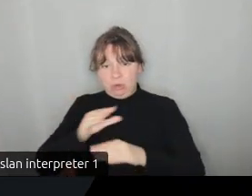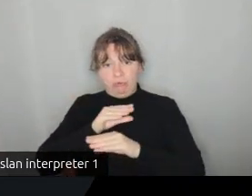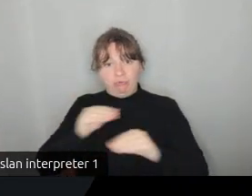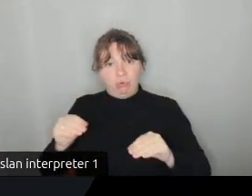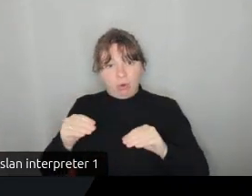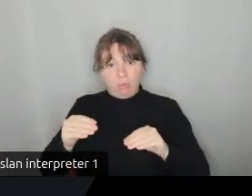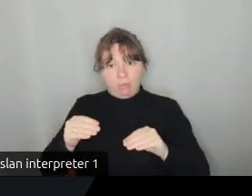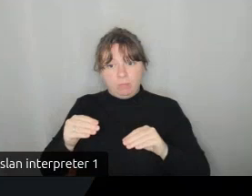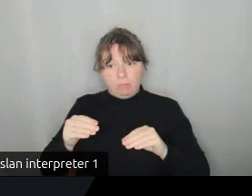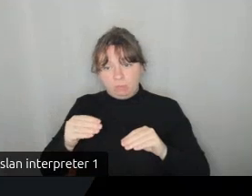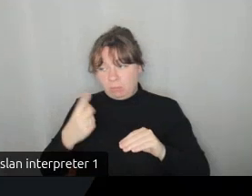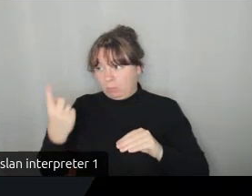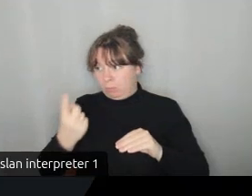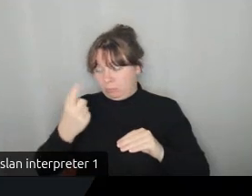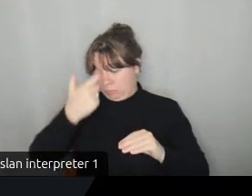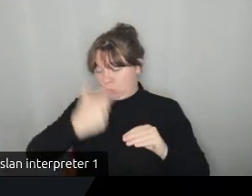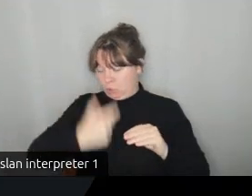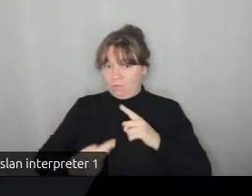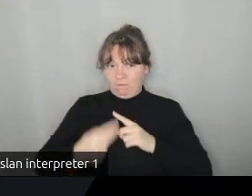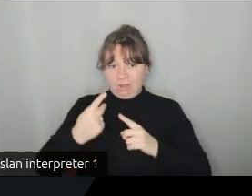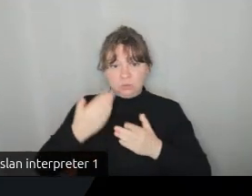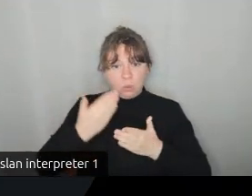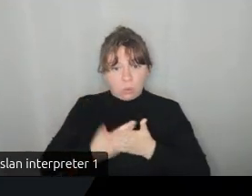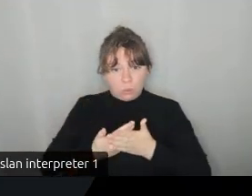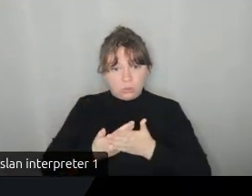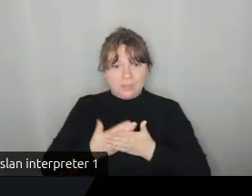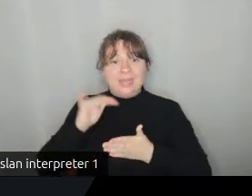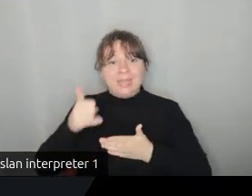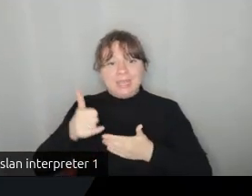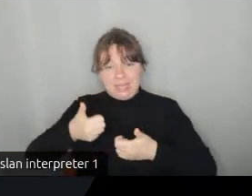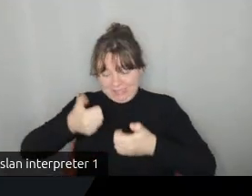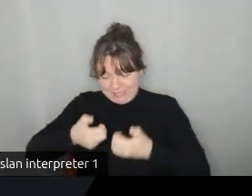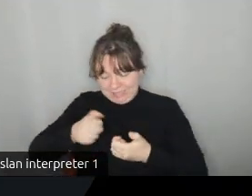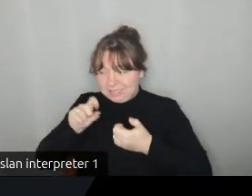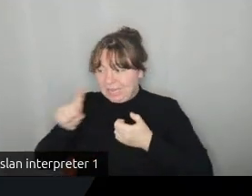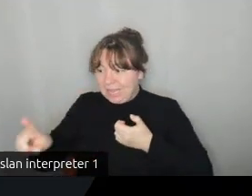email, which can be withdrawn by the aggrieved either orally or in writing at any time.